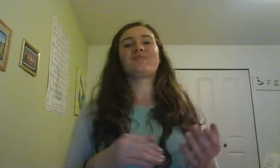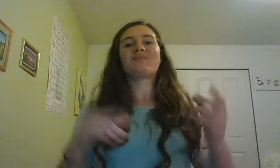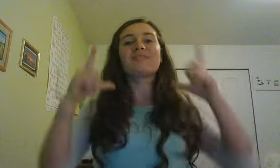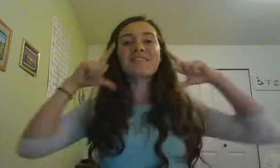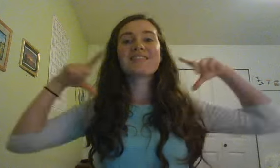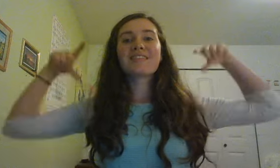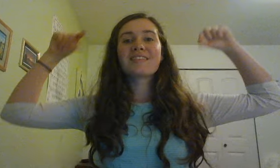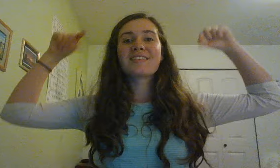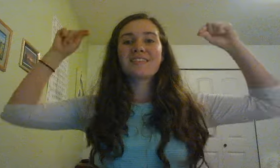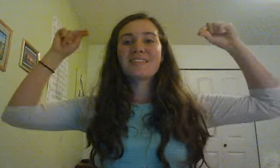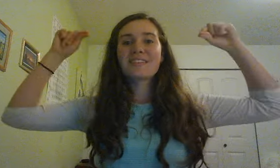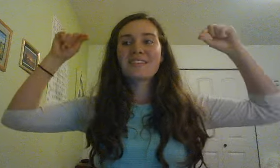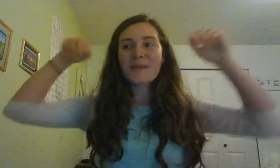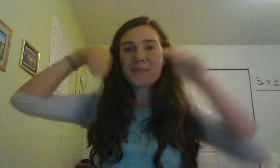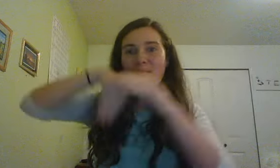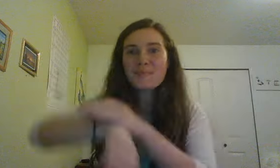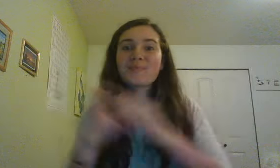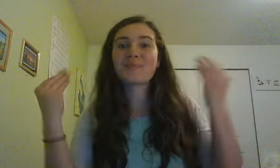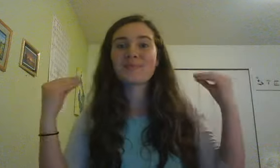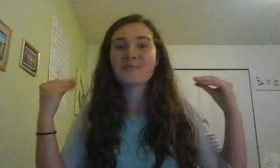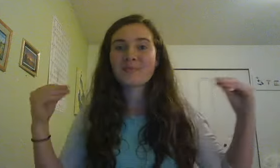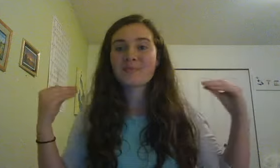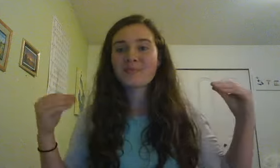At midnight, again, the elves entered the store.